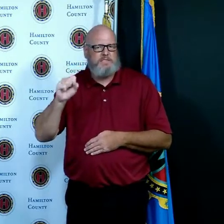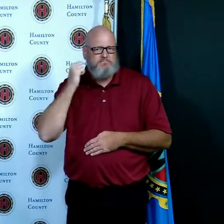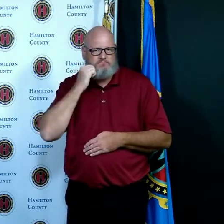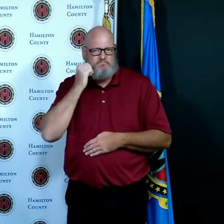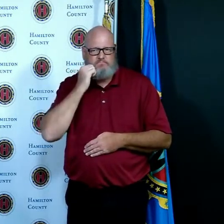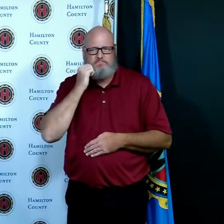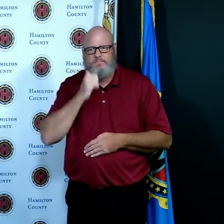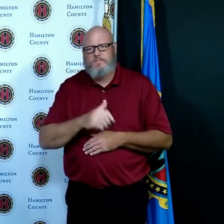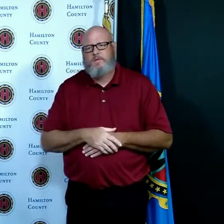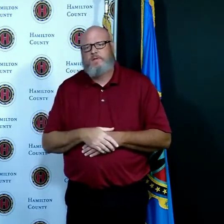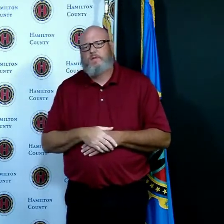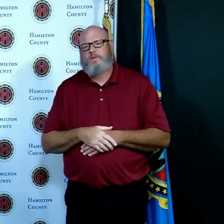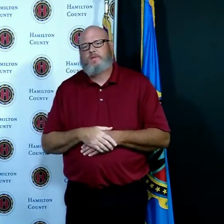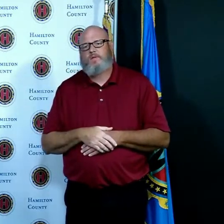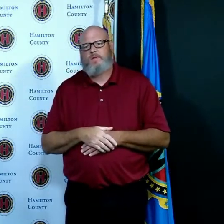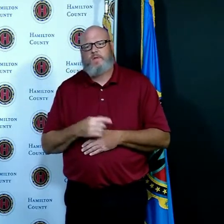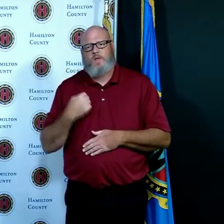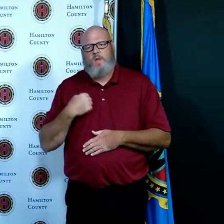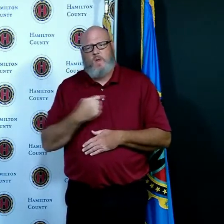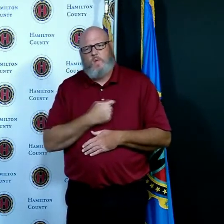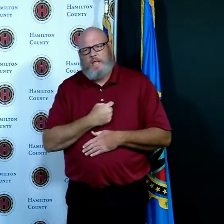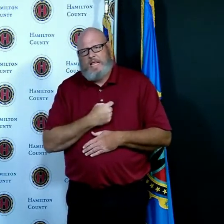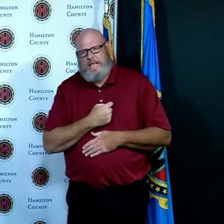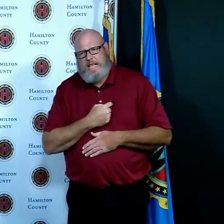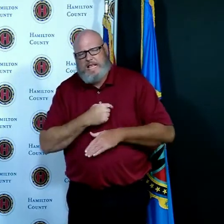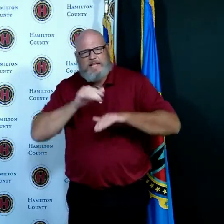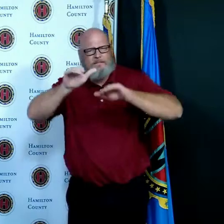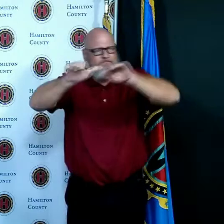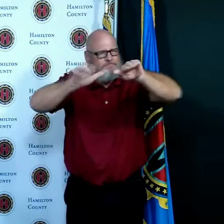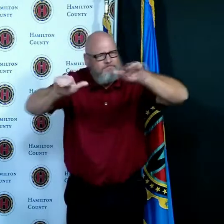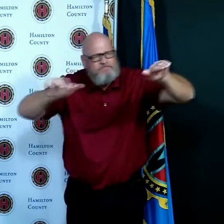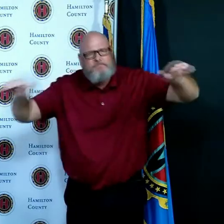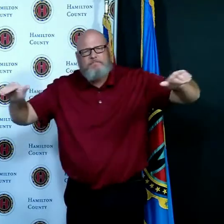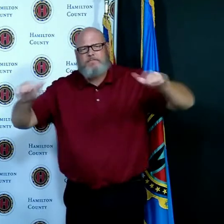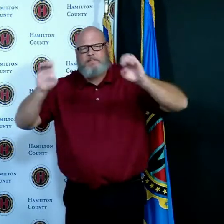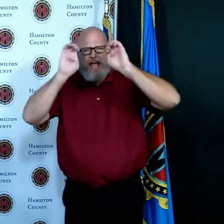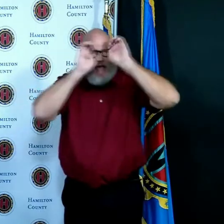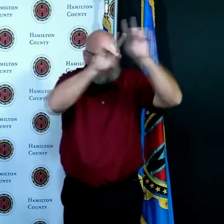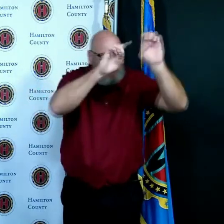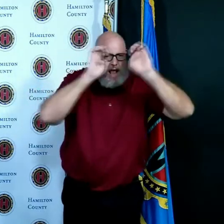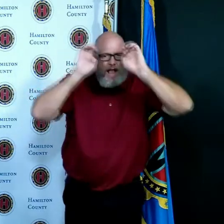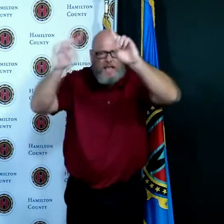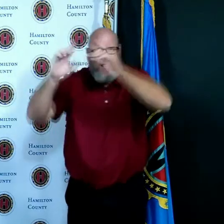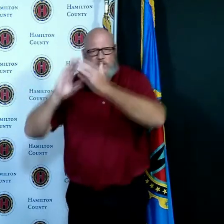close contacts so our team continues to quickly reach out and to make sure that we're able to get a hold of